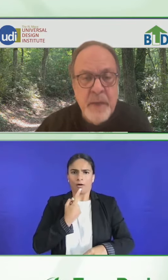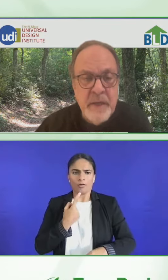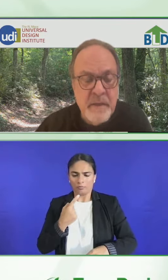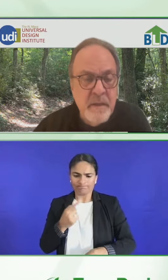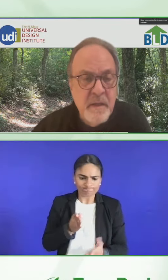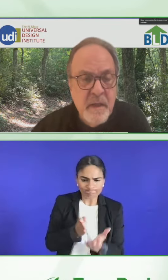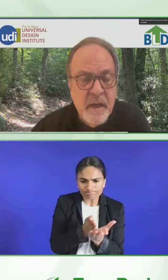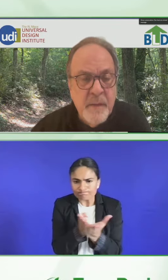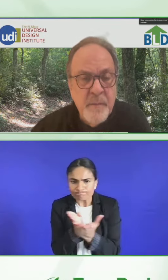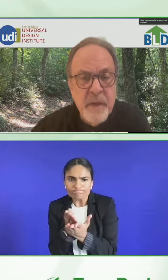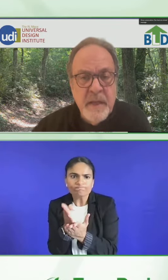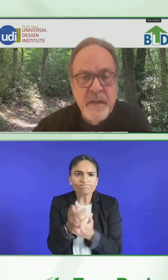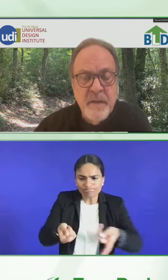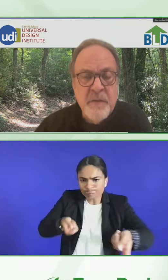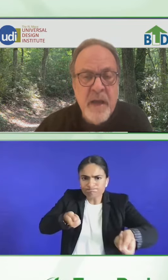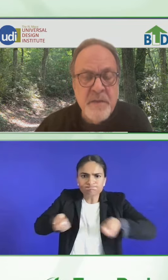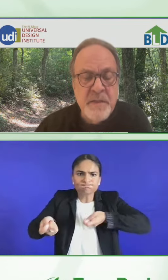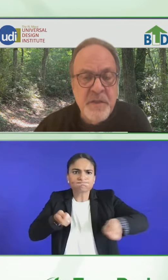dominant and a lot of housing.